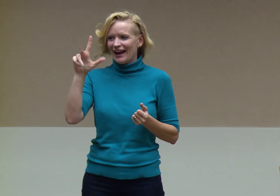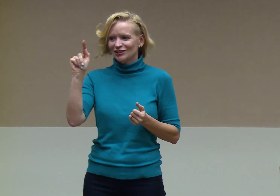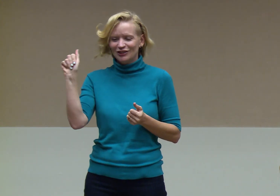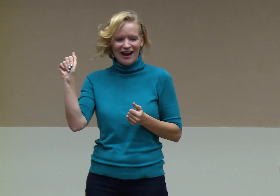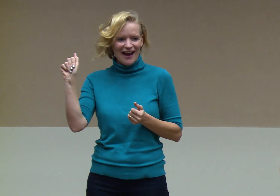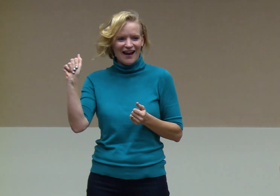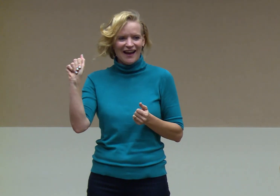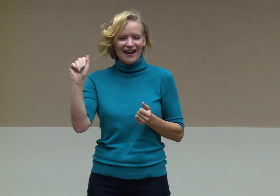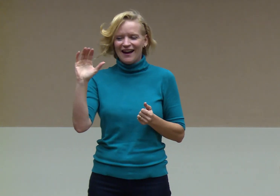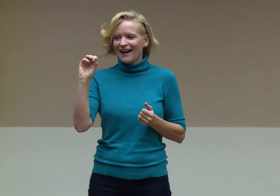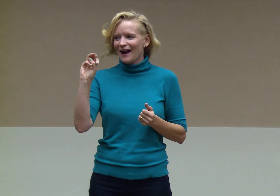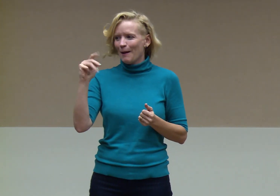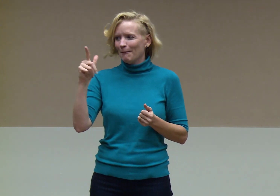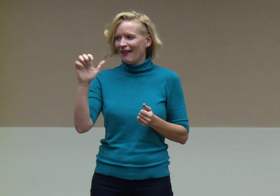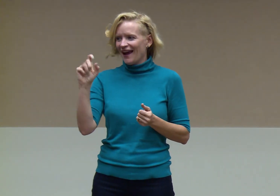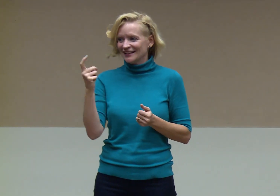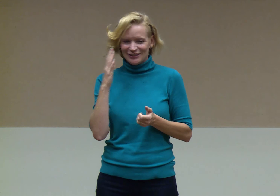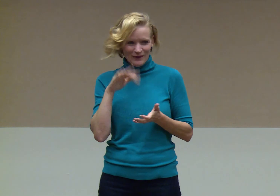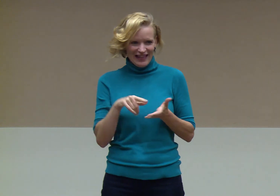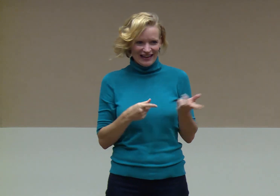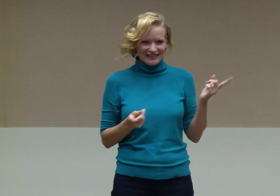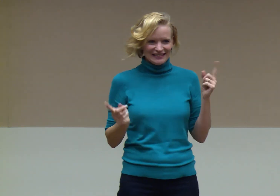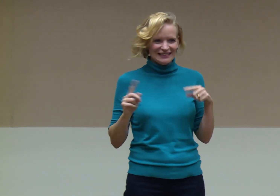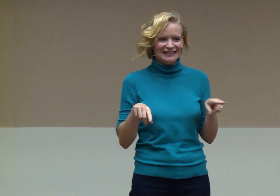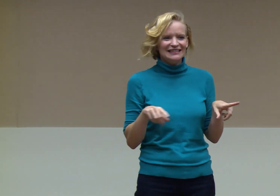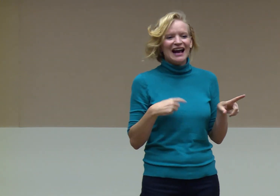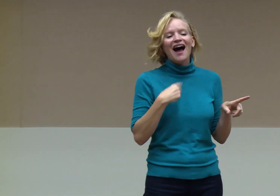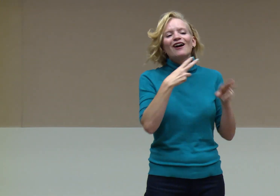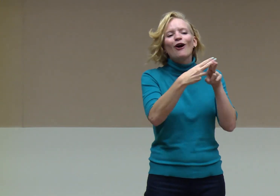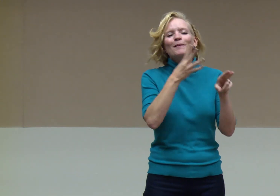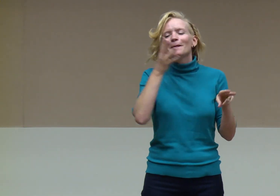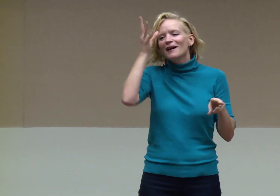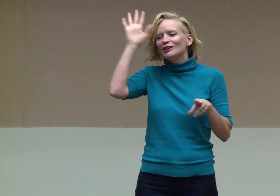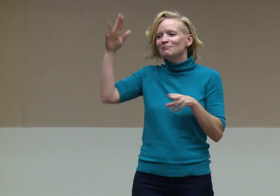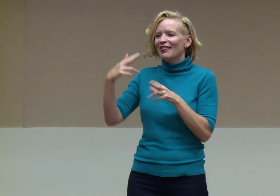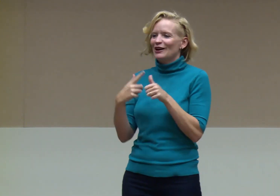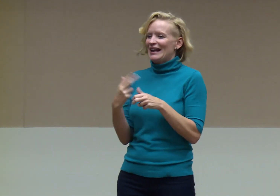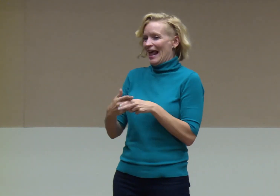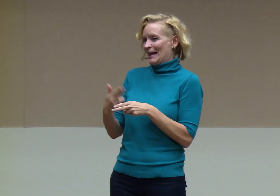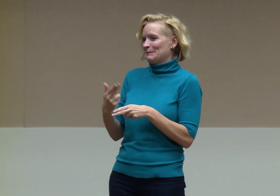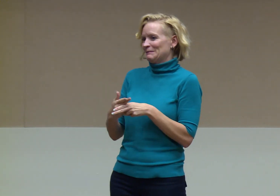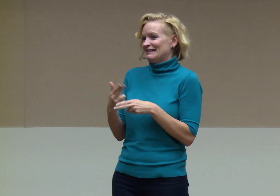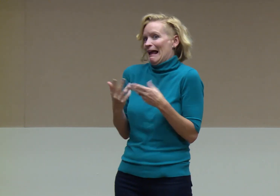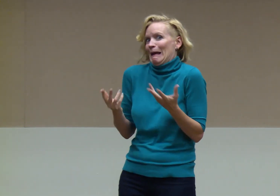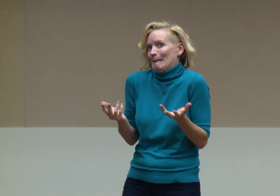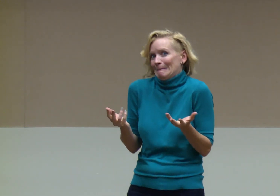He came up with the Electra complex, and I might be a good case for him. I called my parents by their first names.